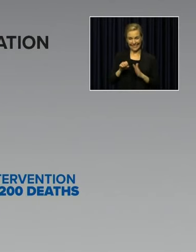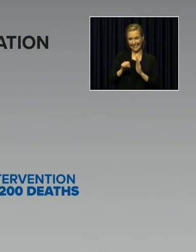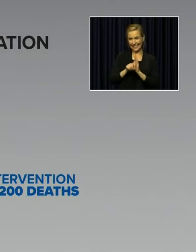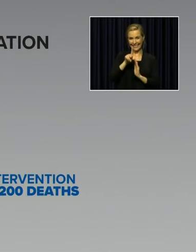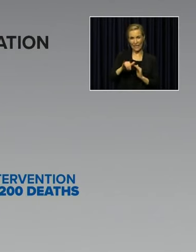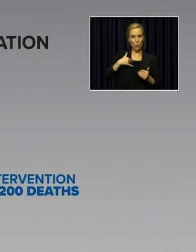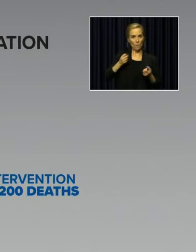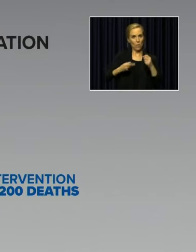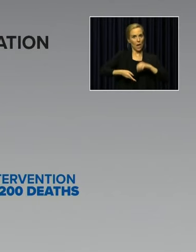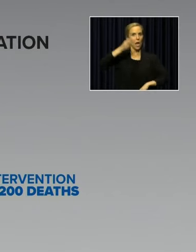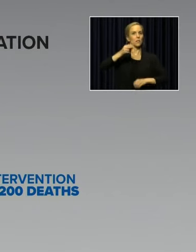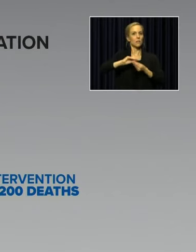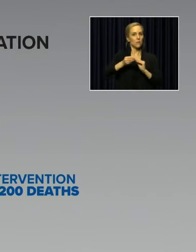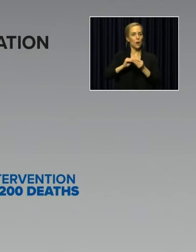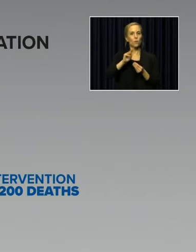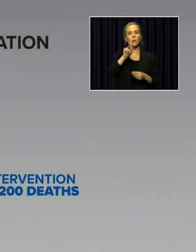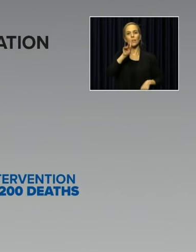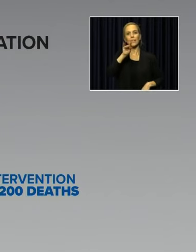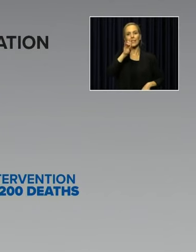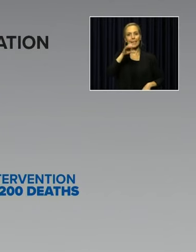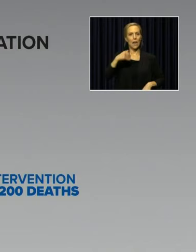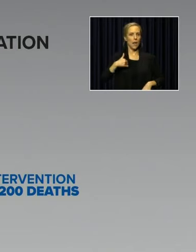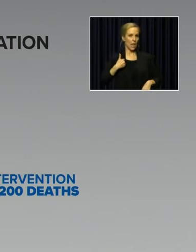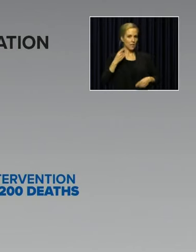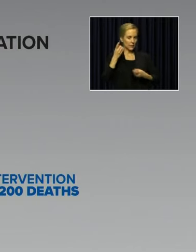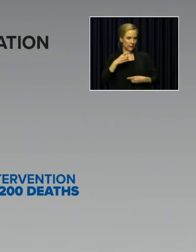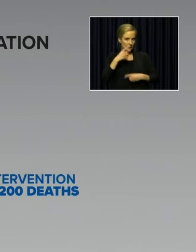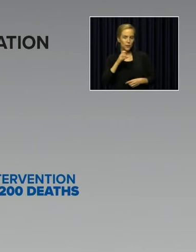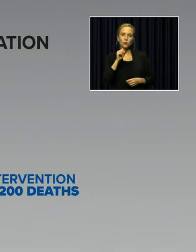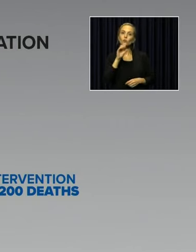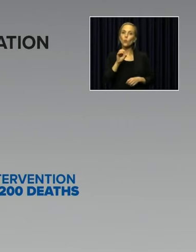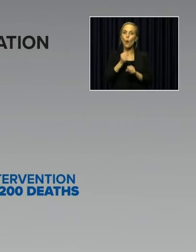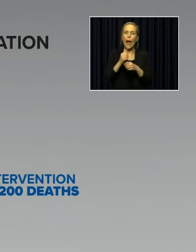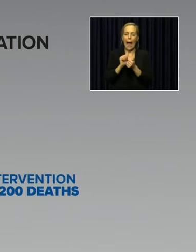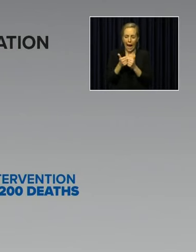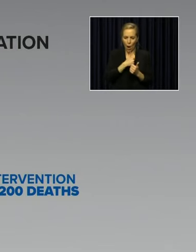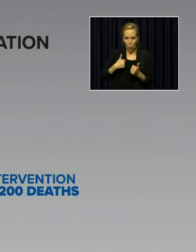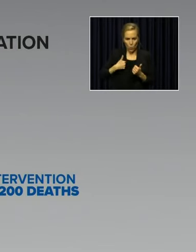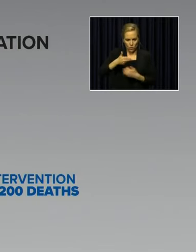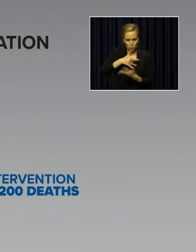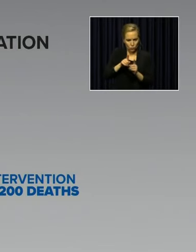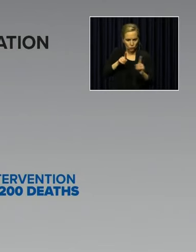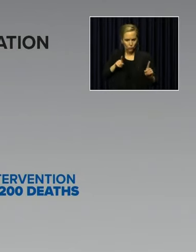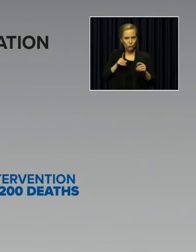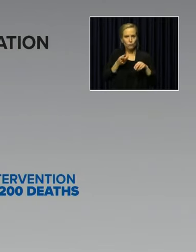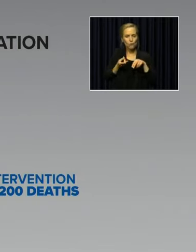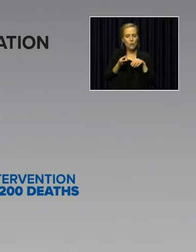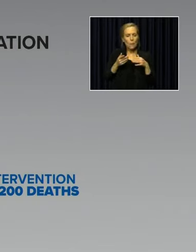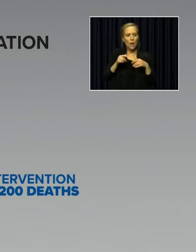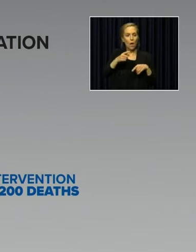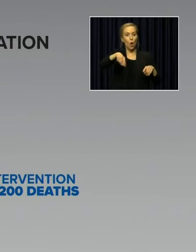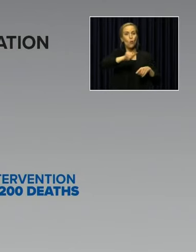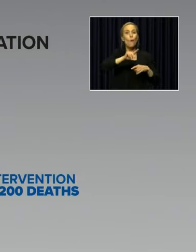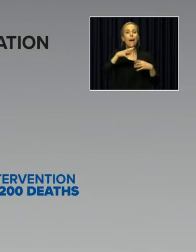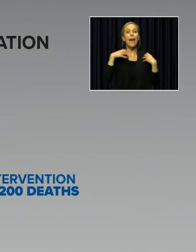WE FULLY CONTROL. IT'S THE ONE THAT WE AS KENTUCKIANS, EVERY SINGLE ONE OF